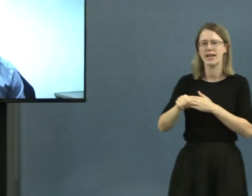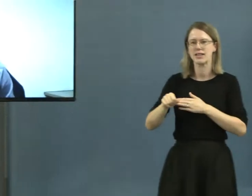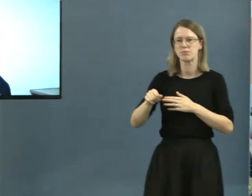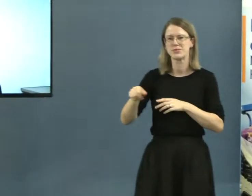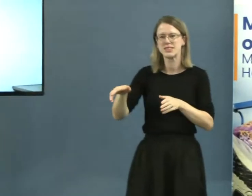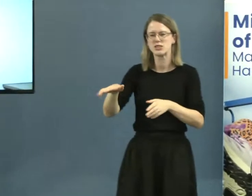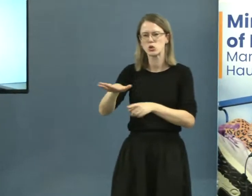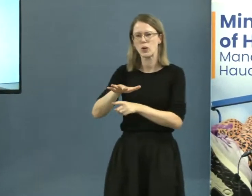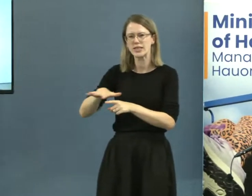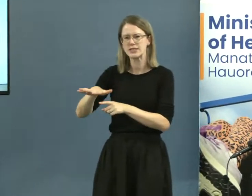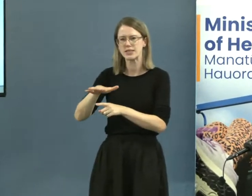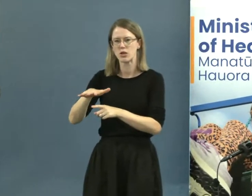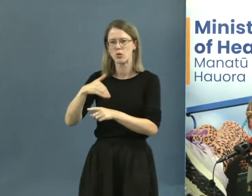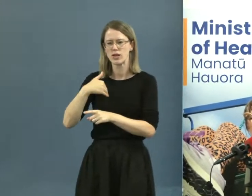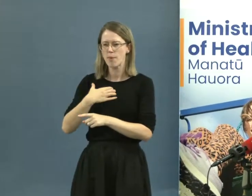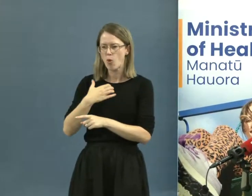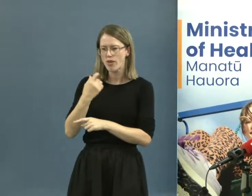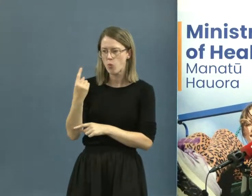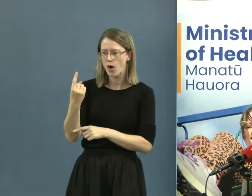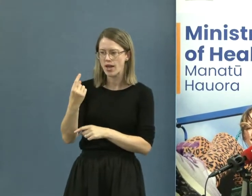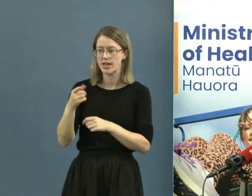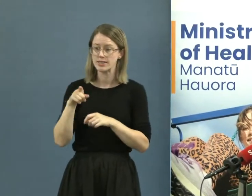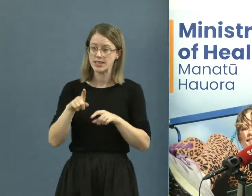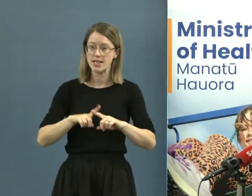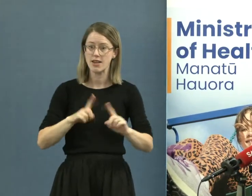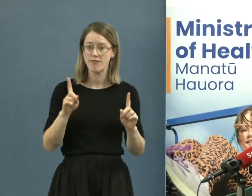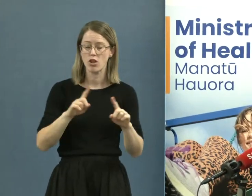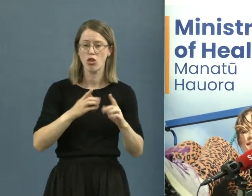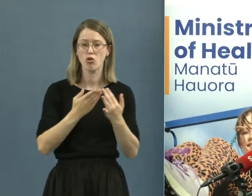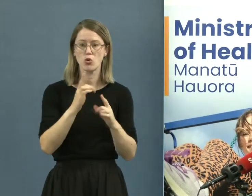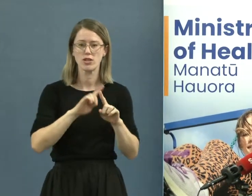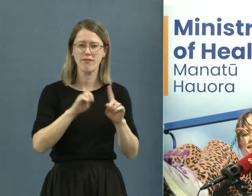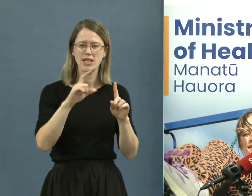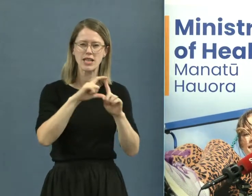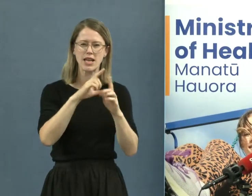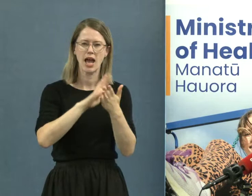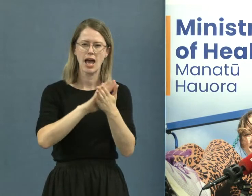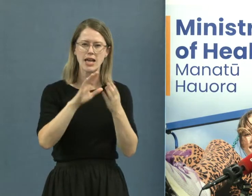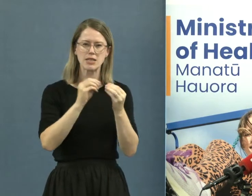for more people allowed into